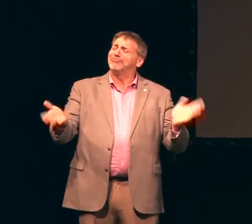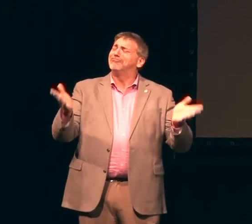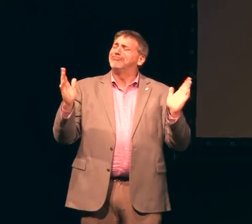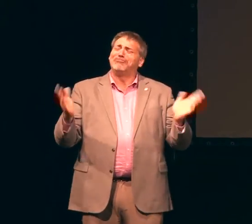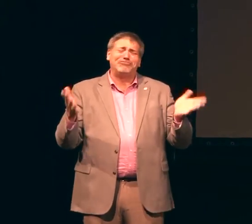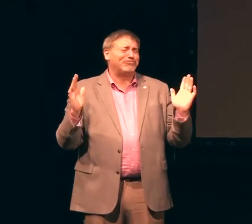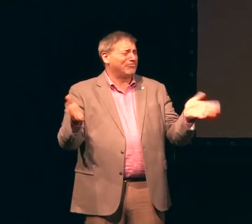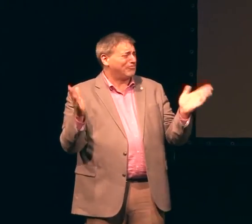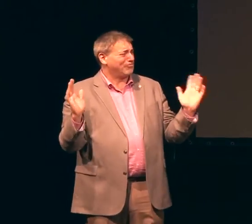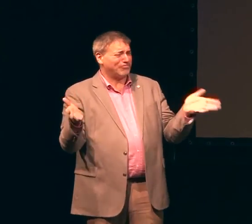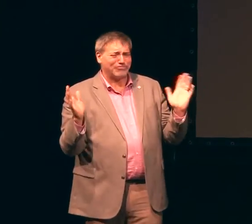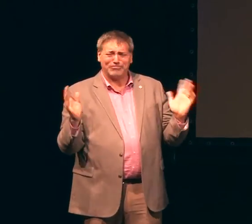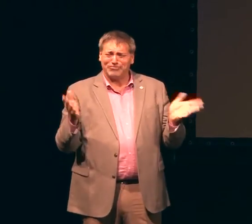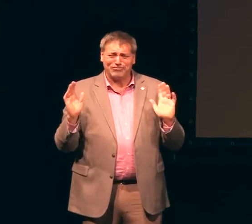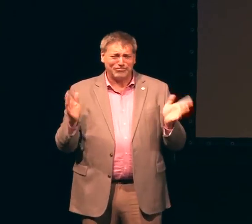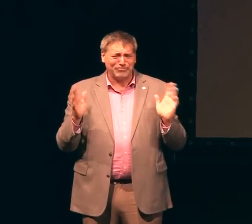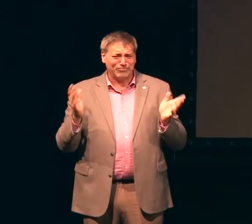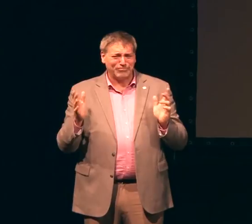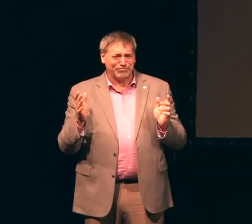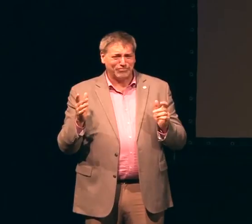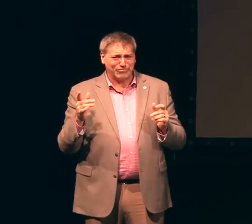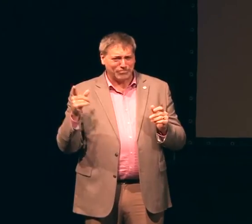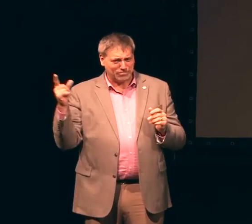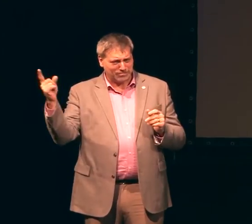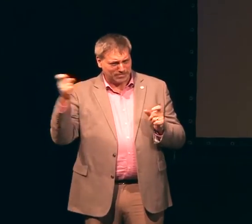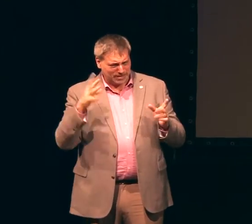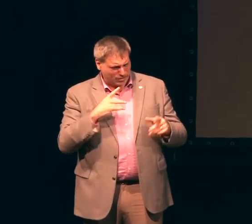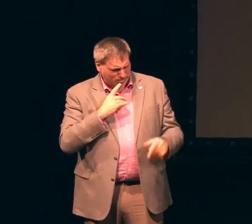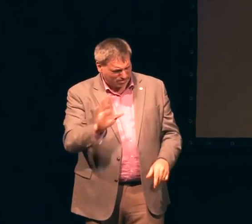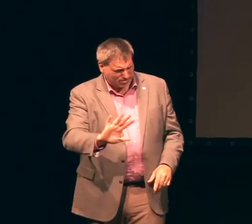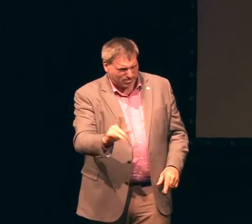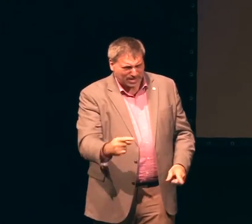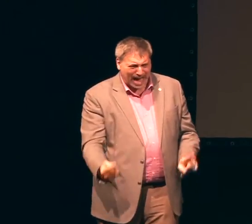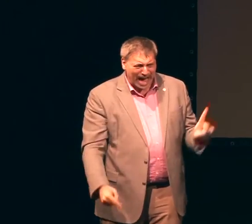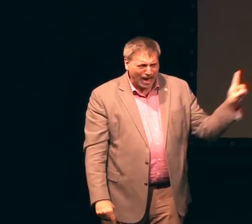a conversation, having a drink, and as we were